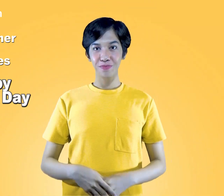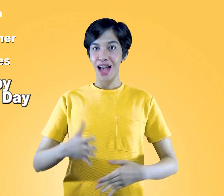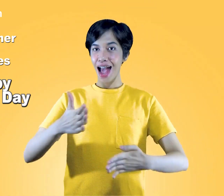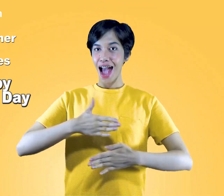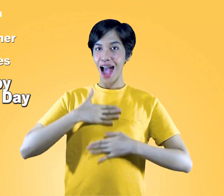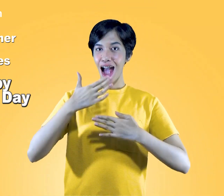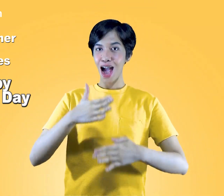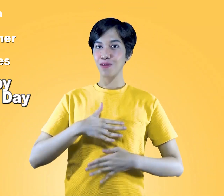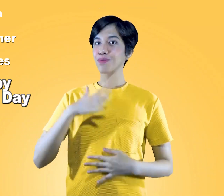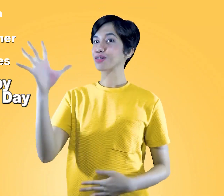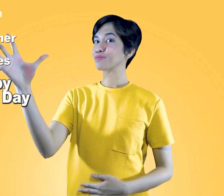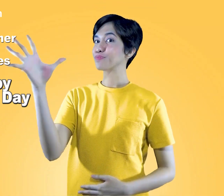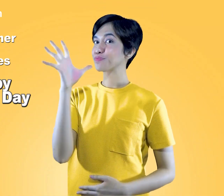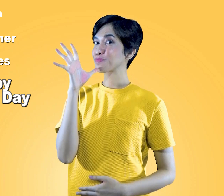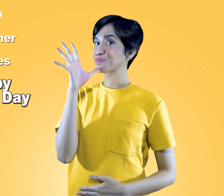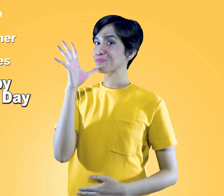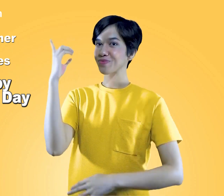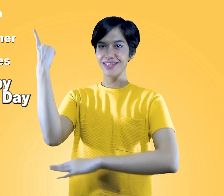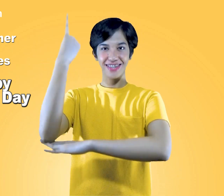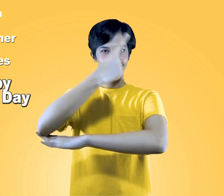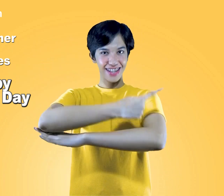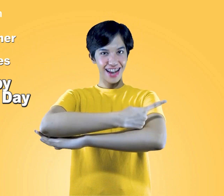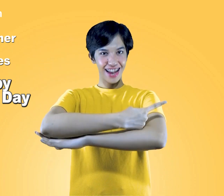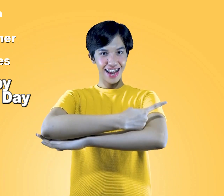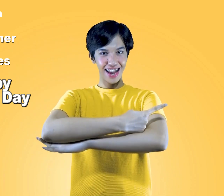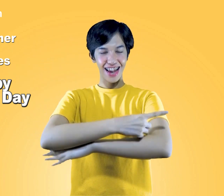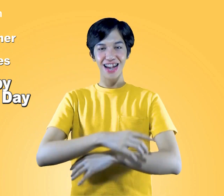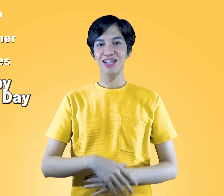Happy Mother Day